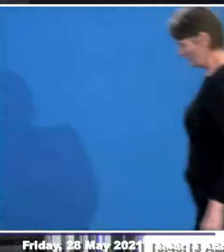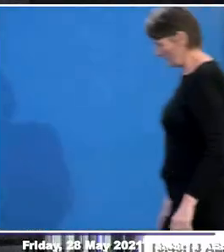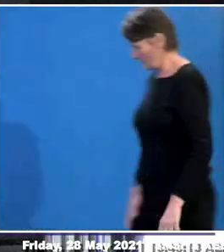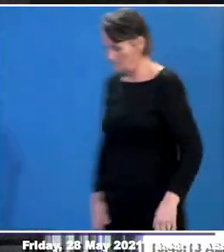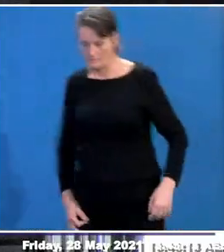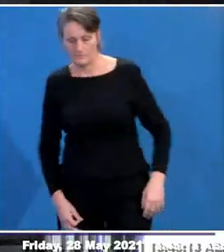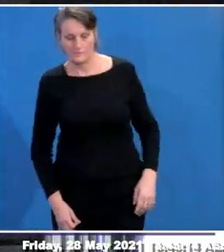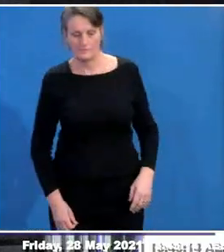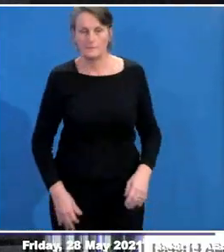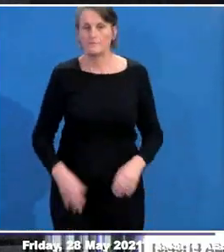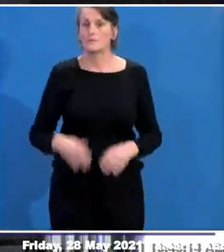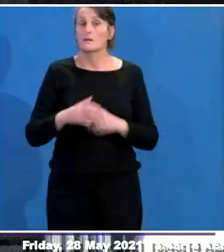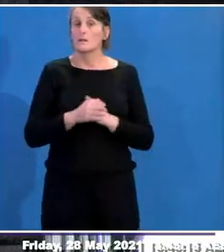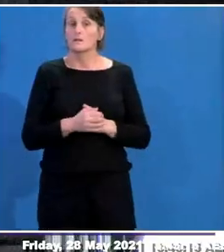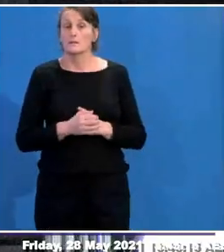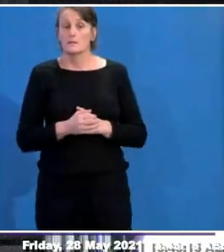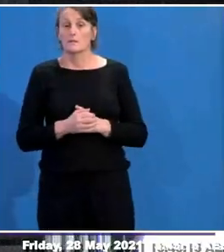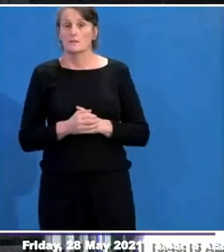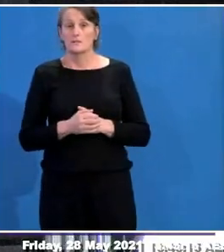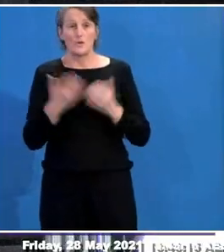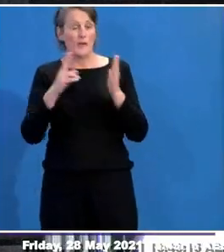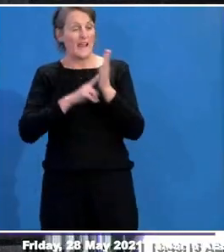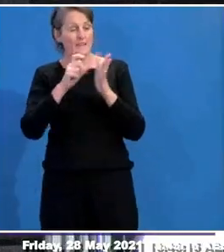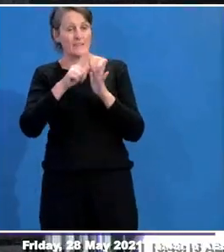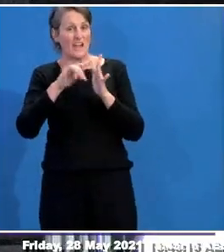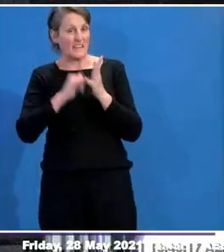Is it fair to say it is a reasonably artificial market?